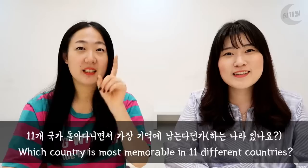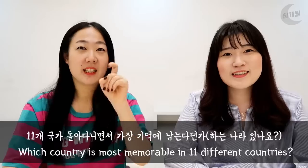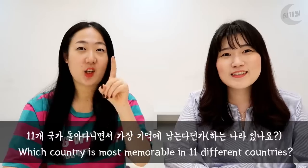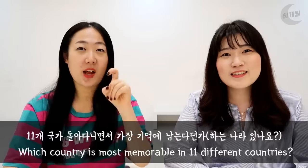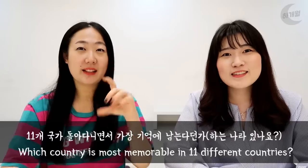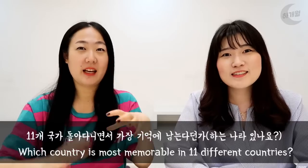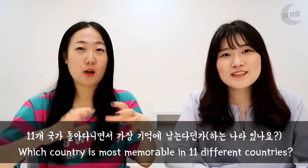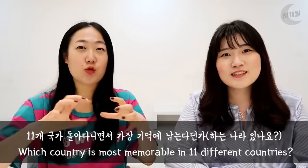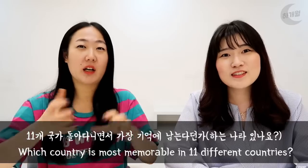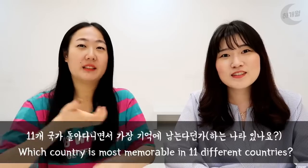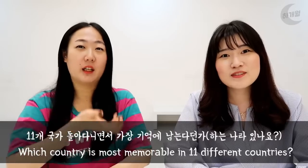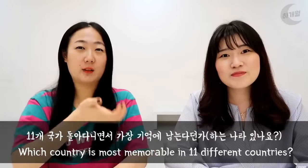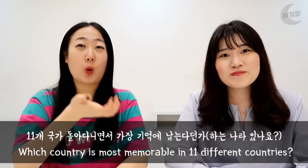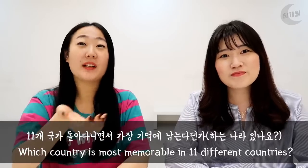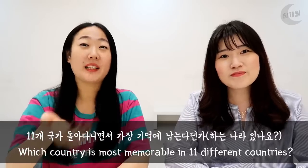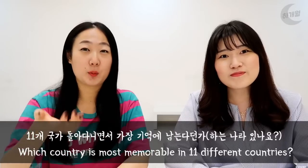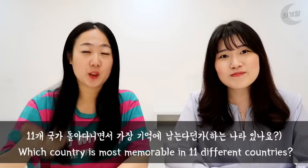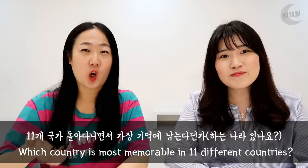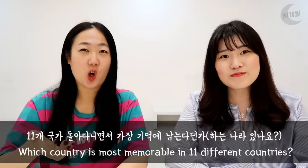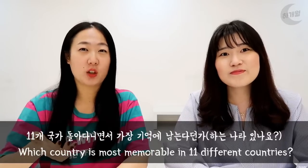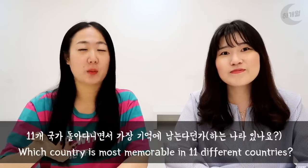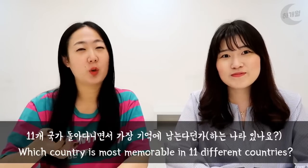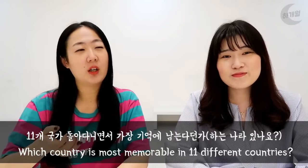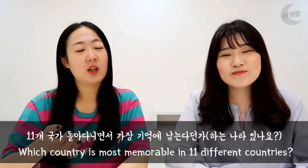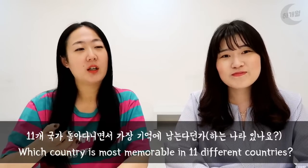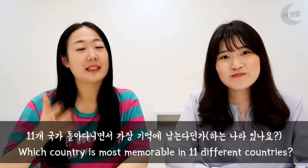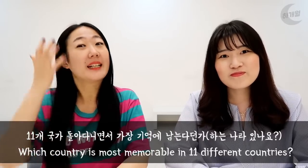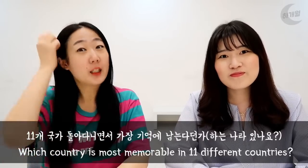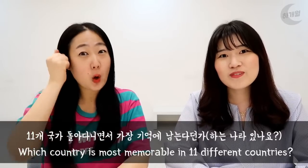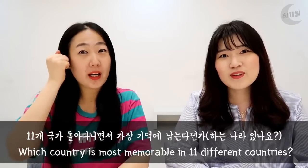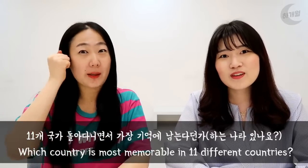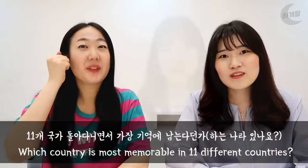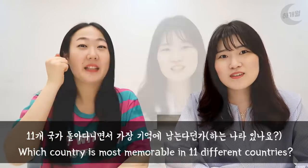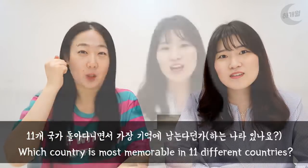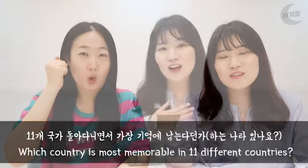Which country is most memorable in 11 different countries?